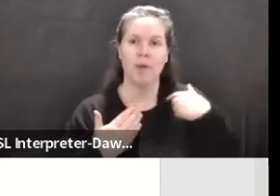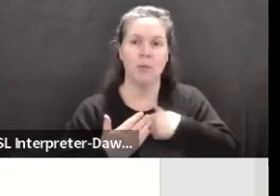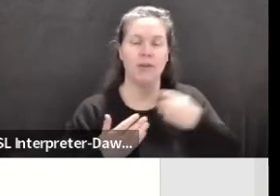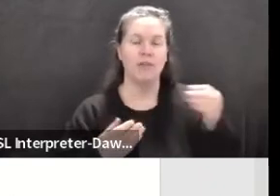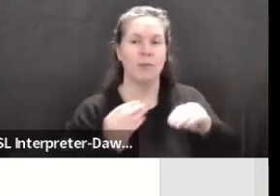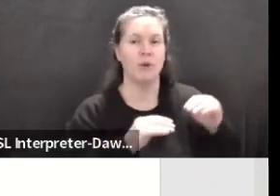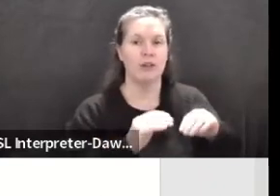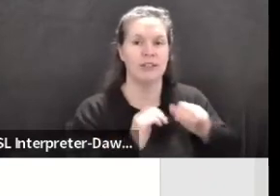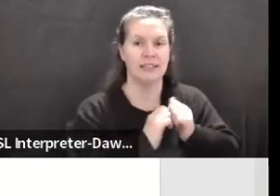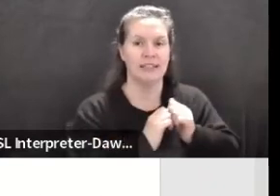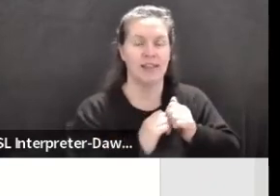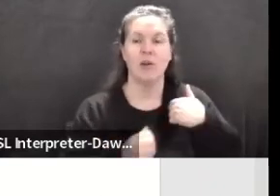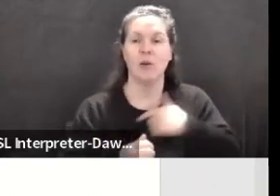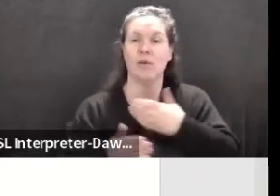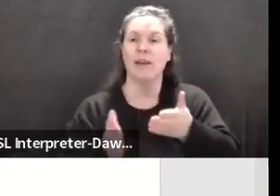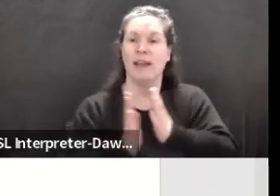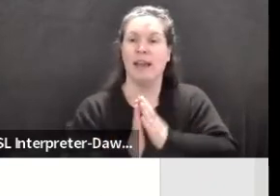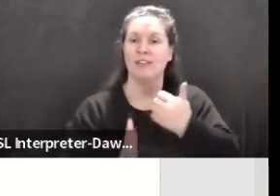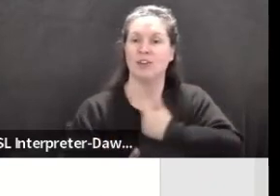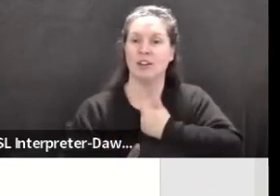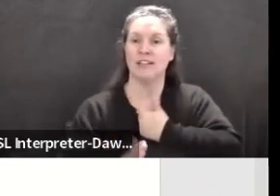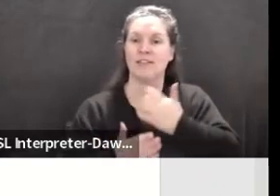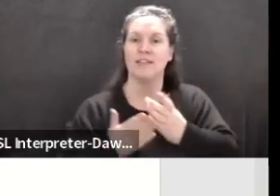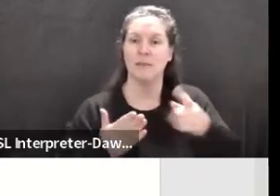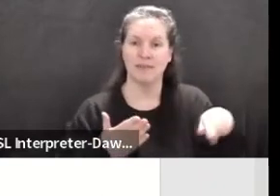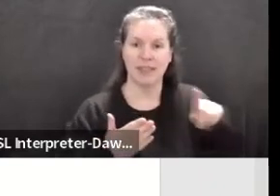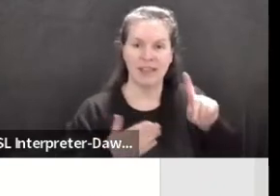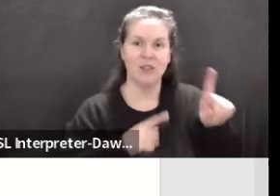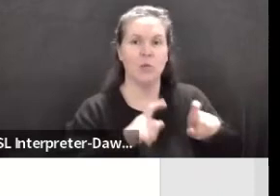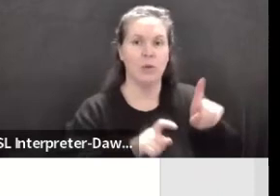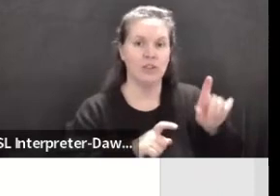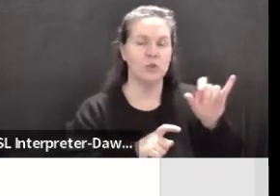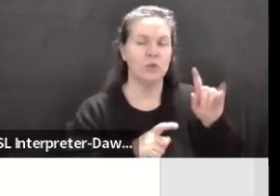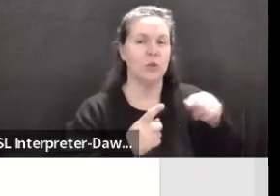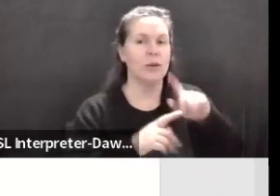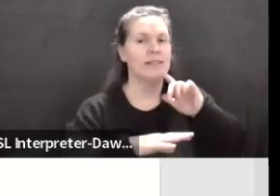And we asked ourselves some of these questions as well, when we were putting together our training